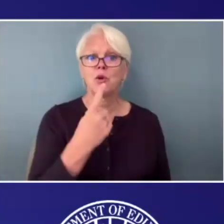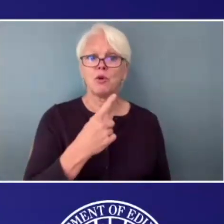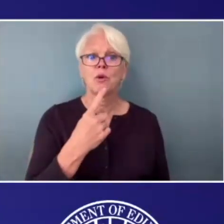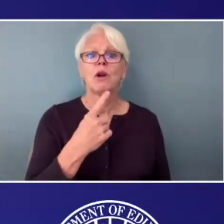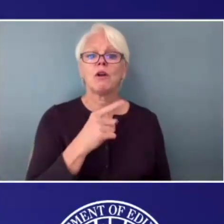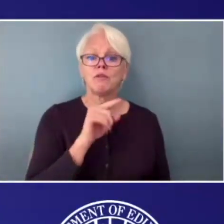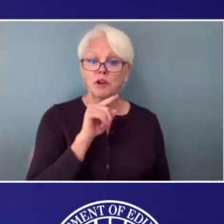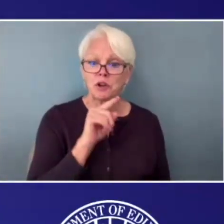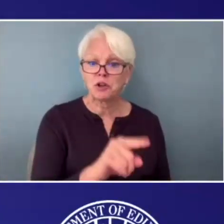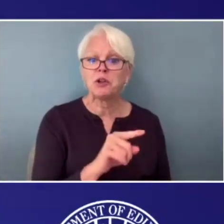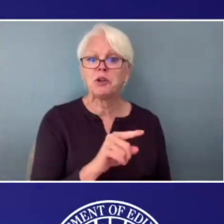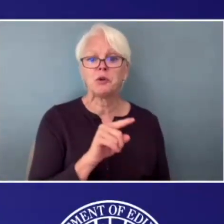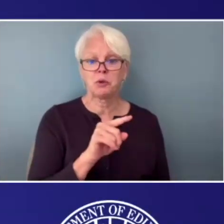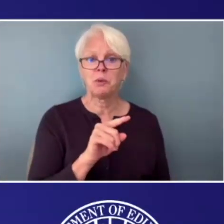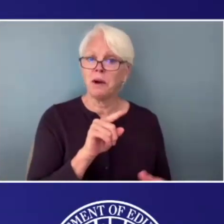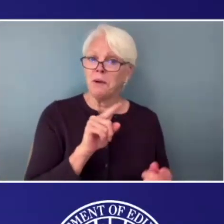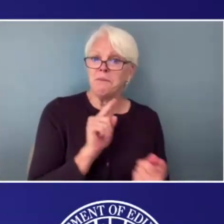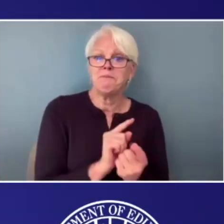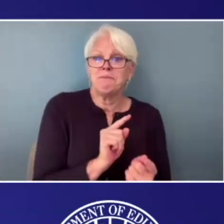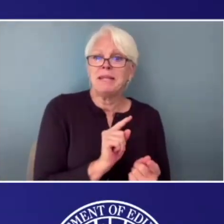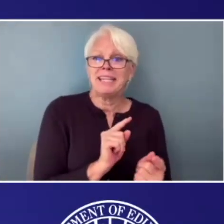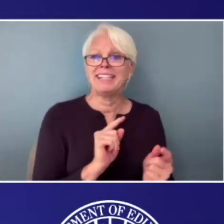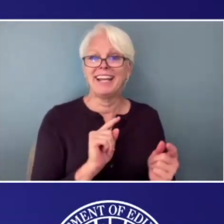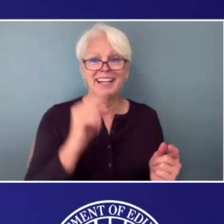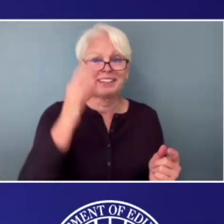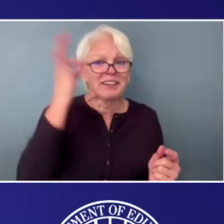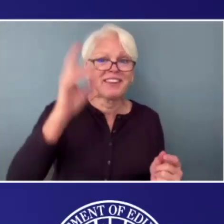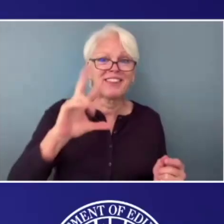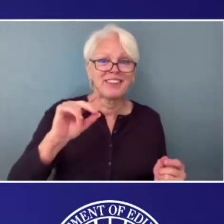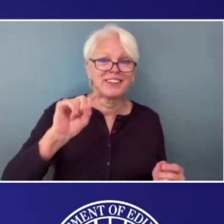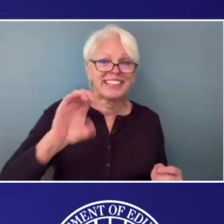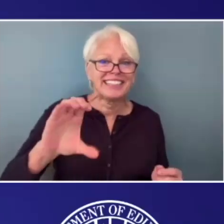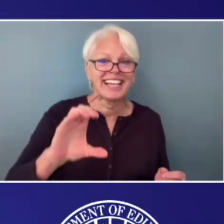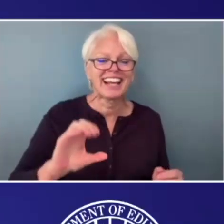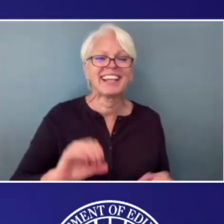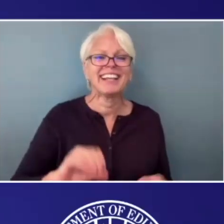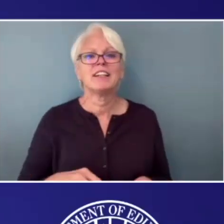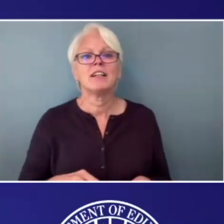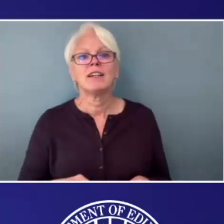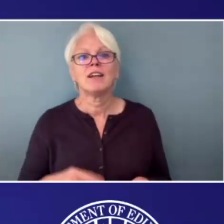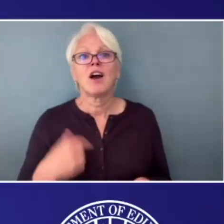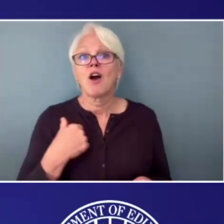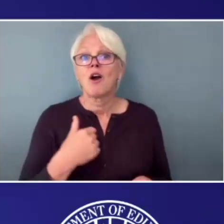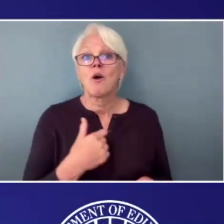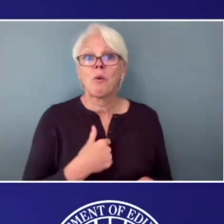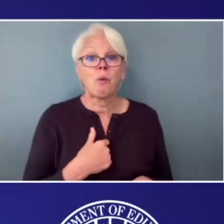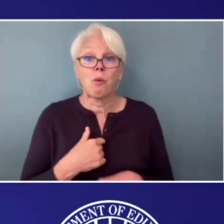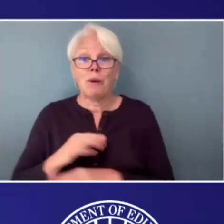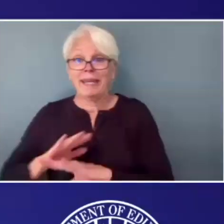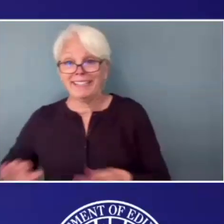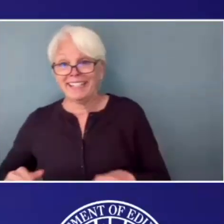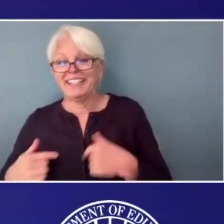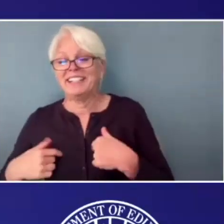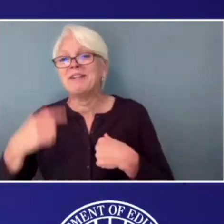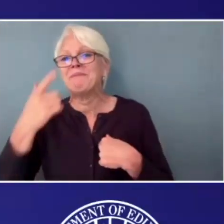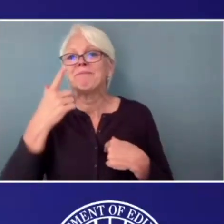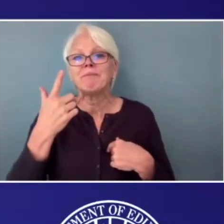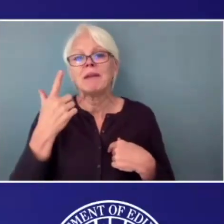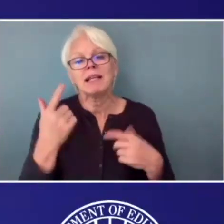the 30-second -- we however, did not, but it is because we hear you and